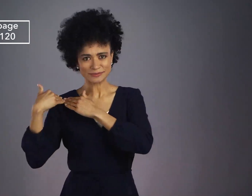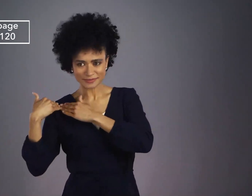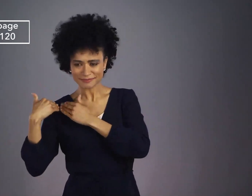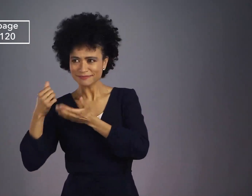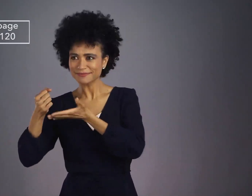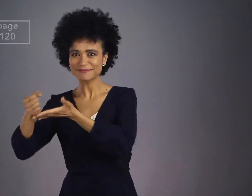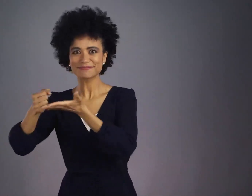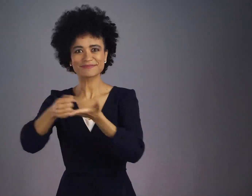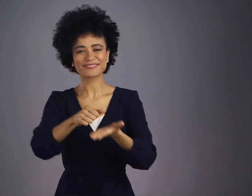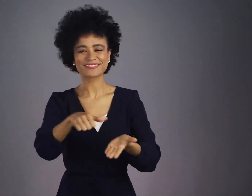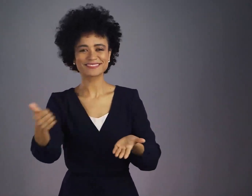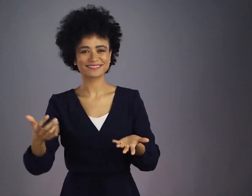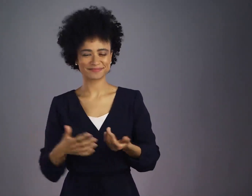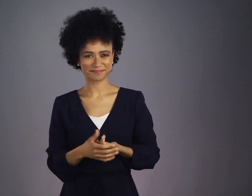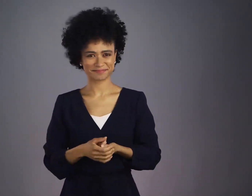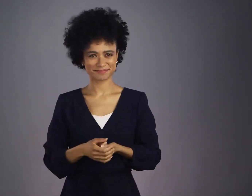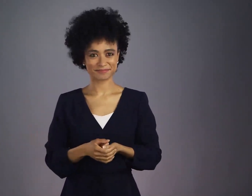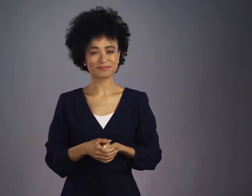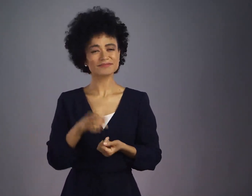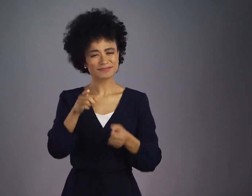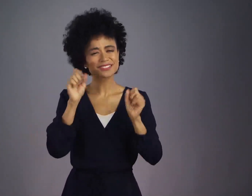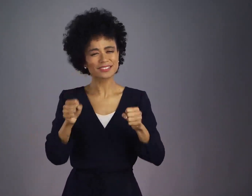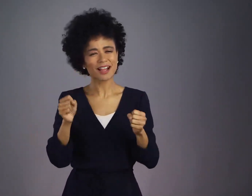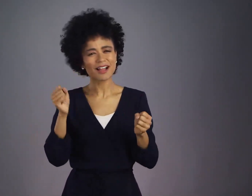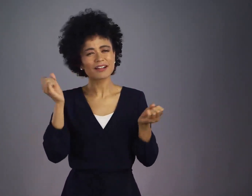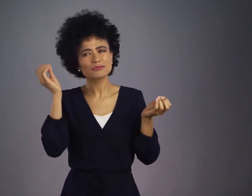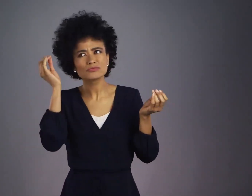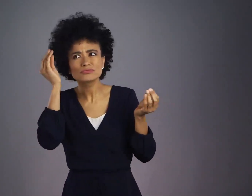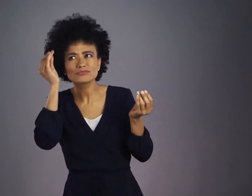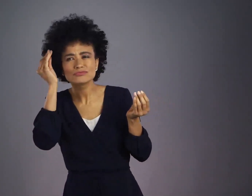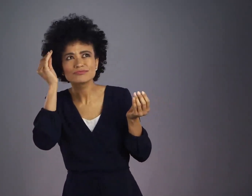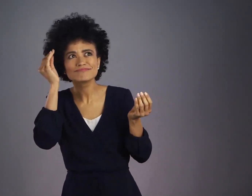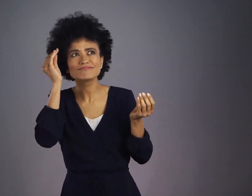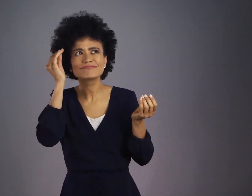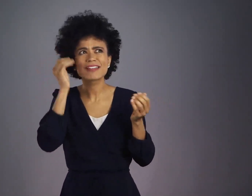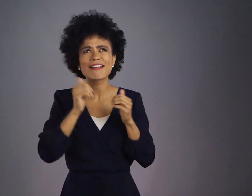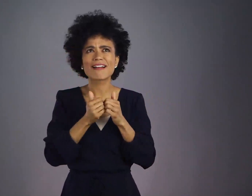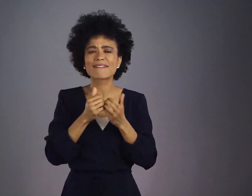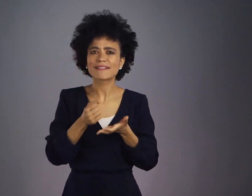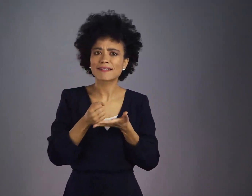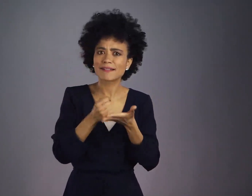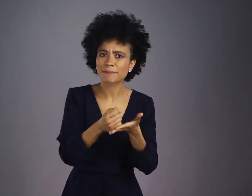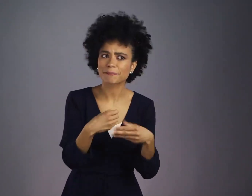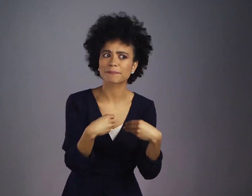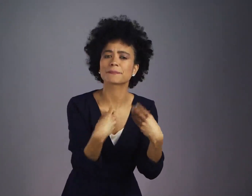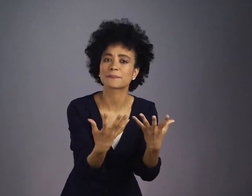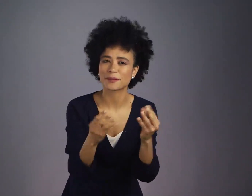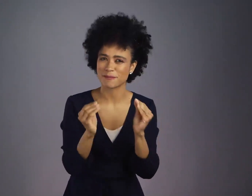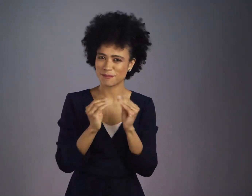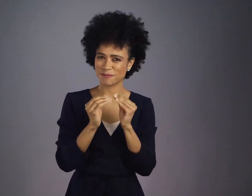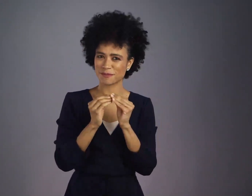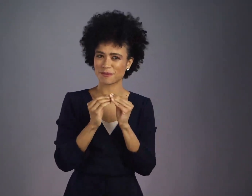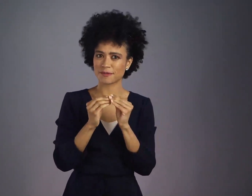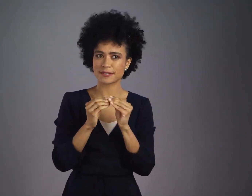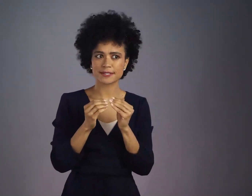You, as well as your husband, ought to think of what you can put into life instead of how much you can take out.